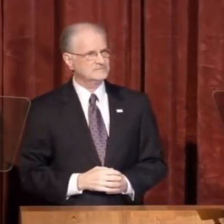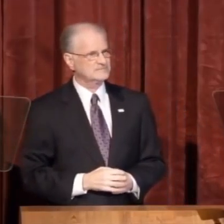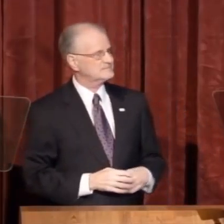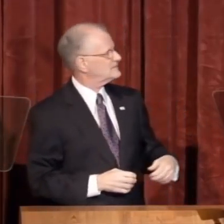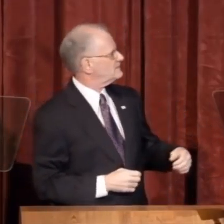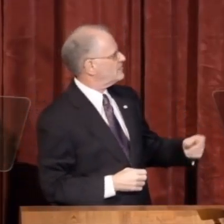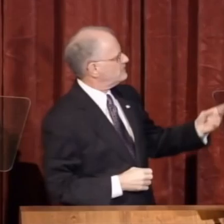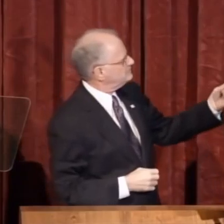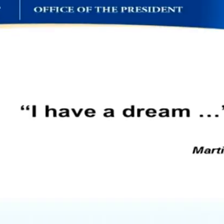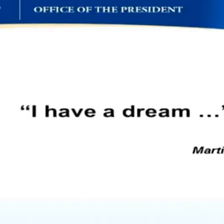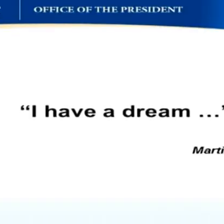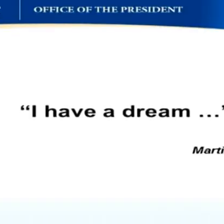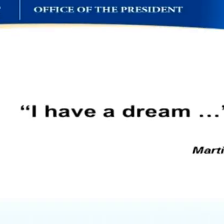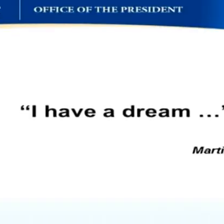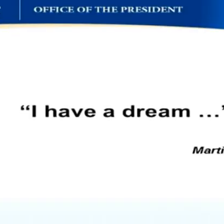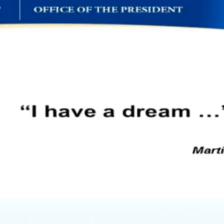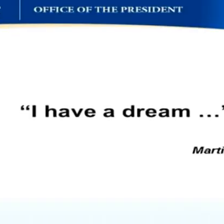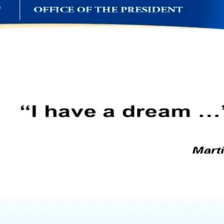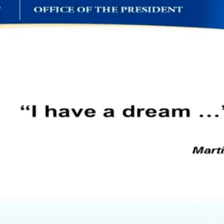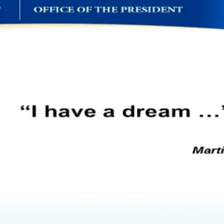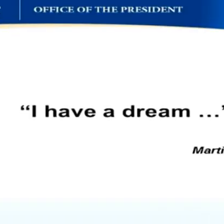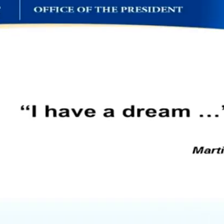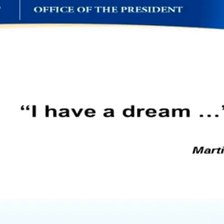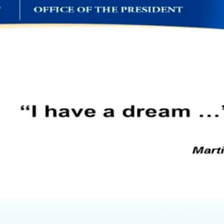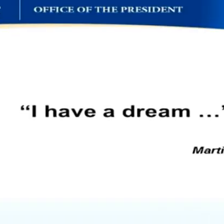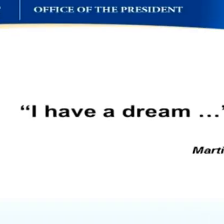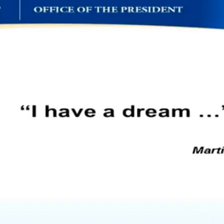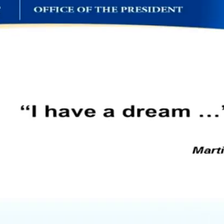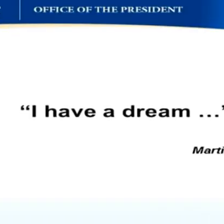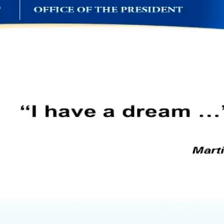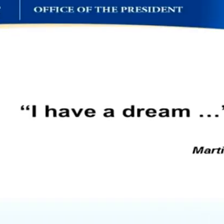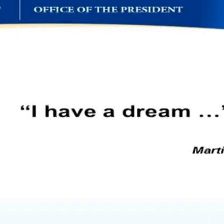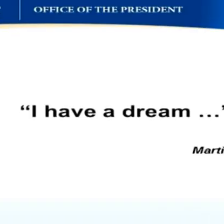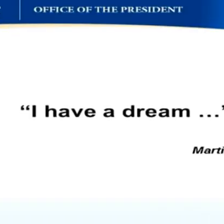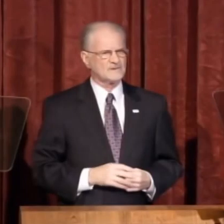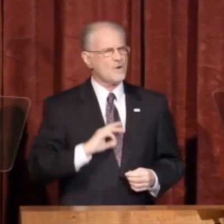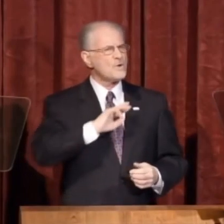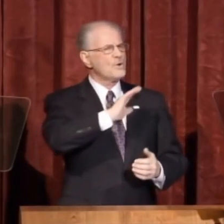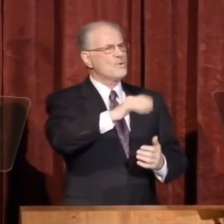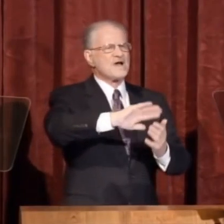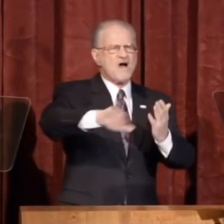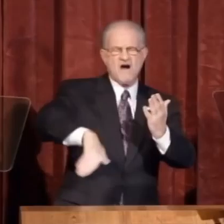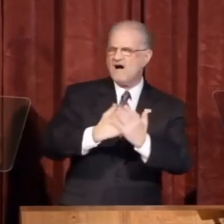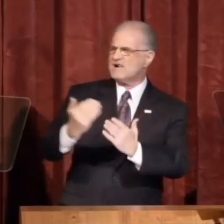from Reverend Martin Luther King, Jr.